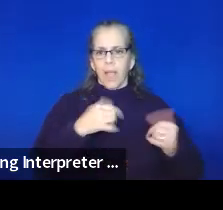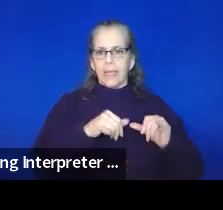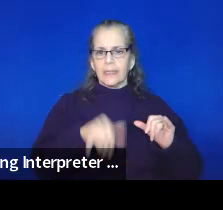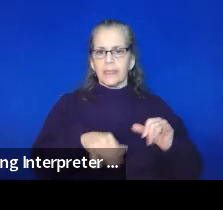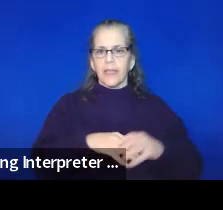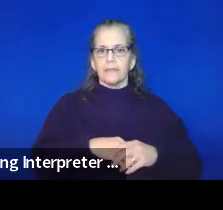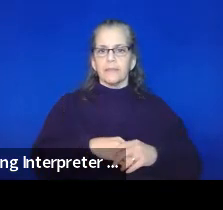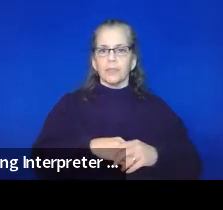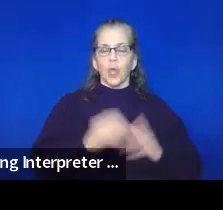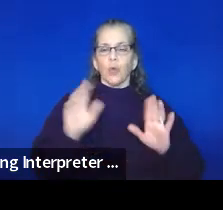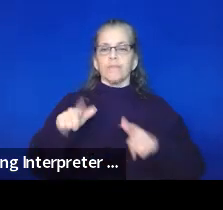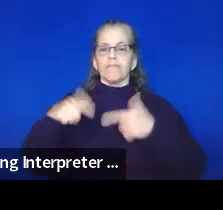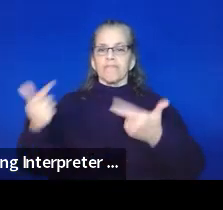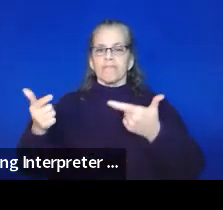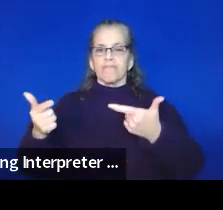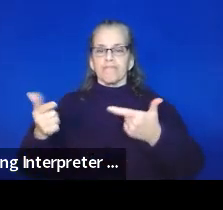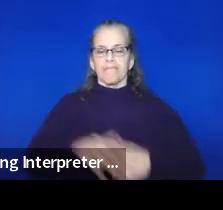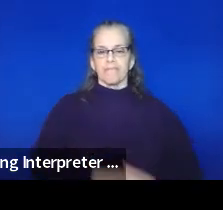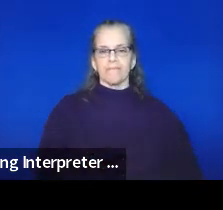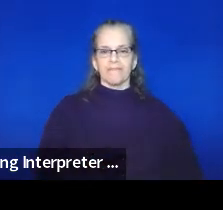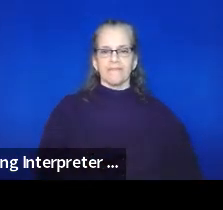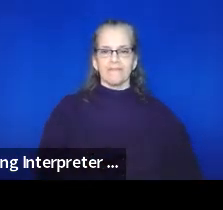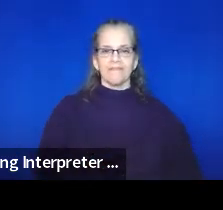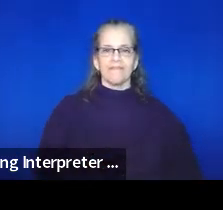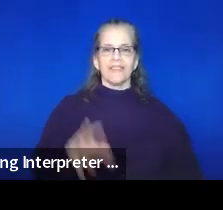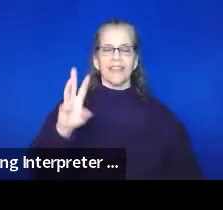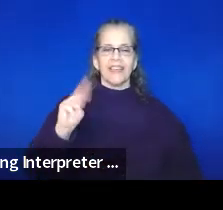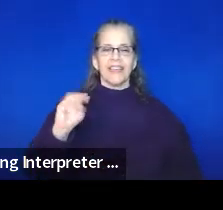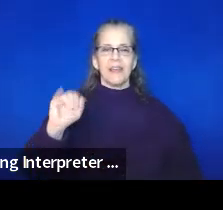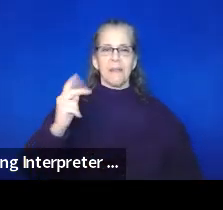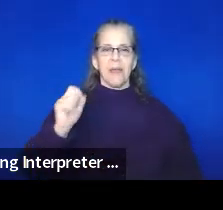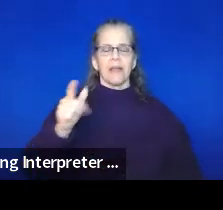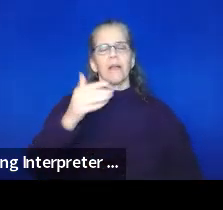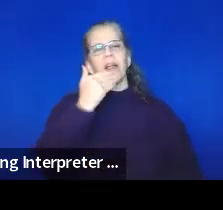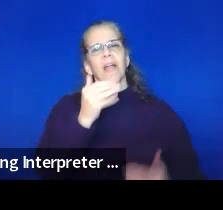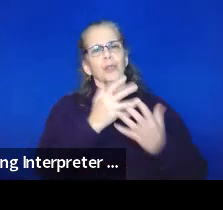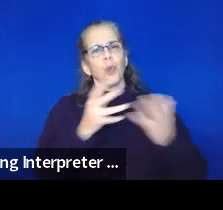my time. Thank you so much, Dr. Ruffin, what a great presentation! And I have been